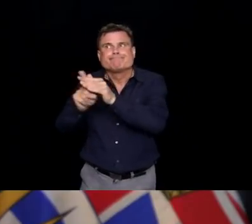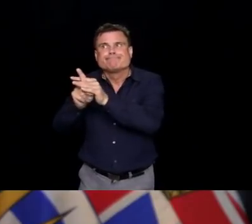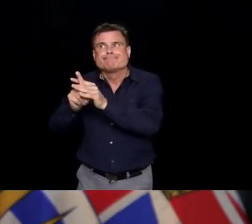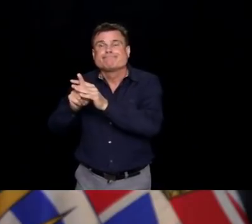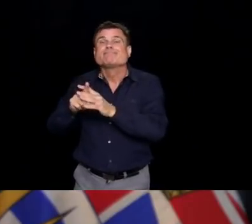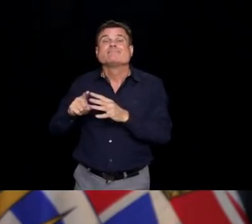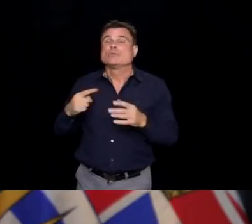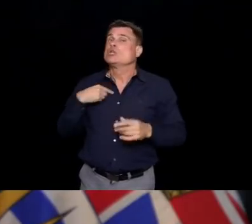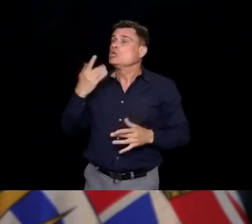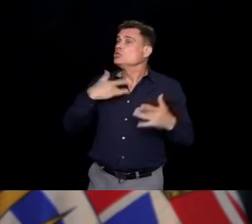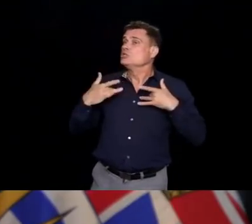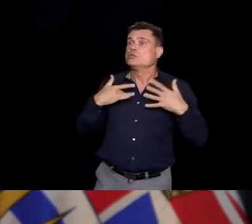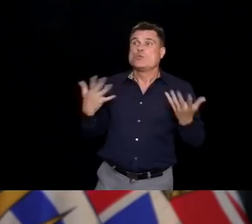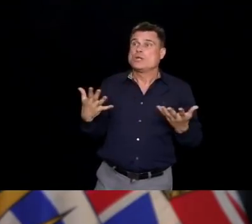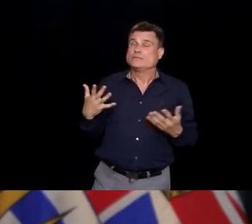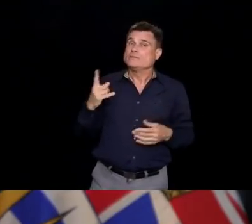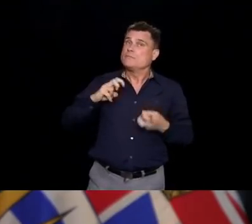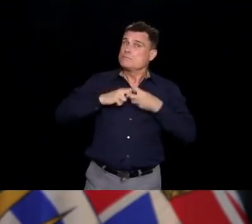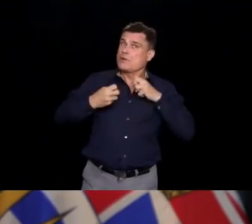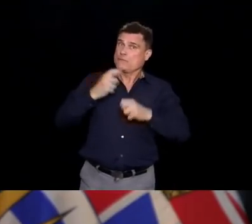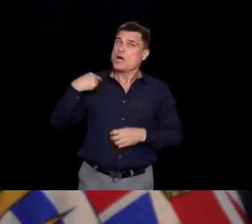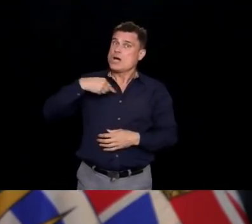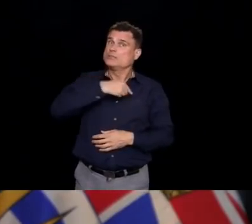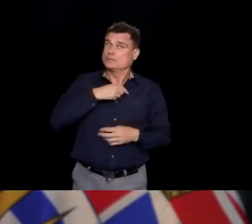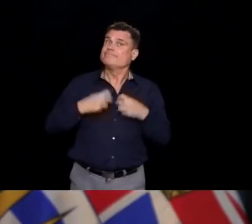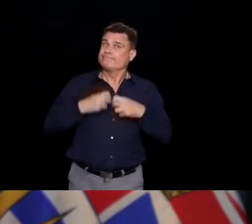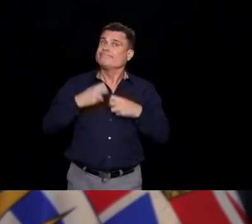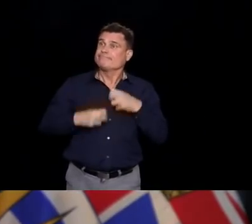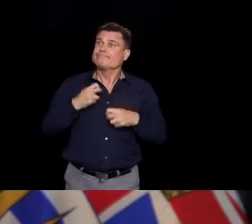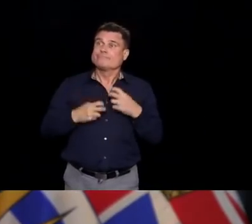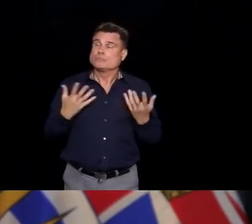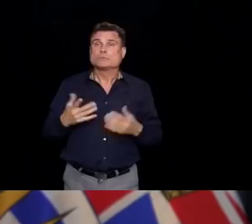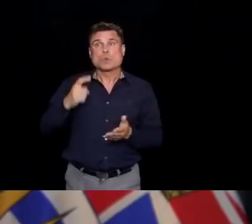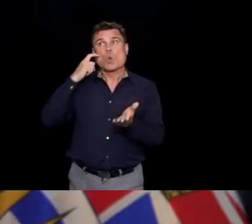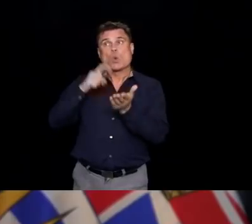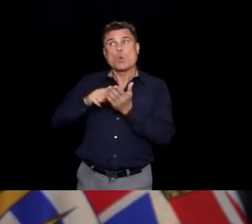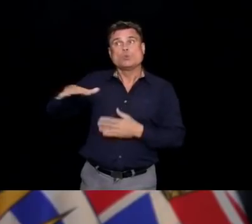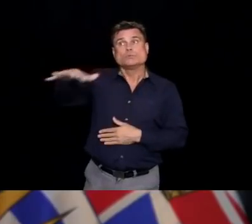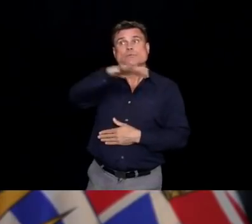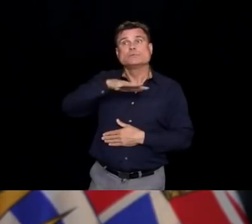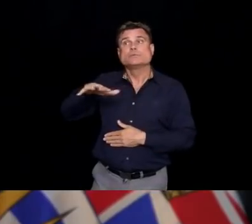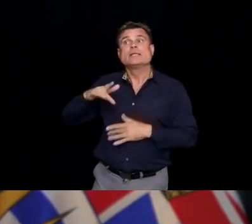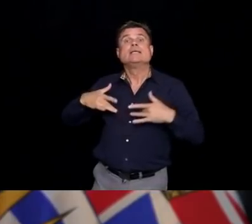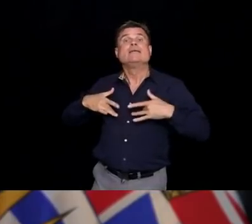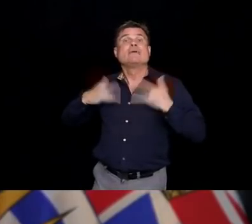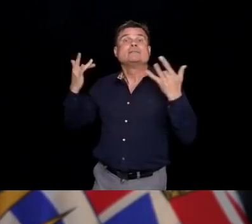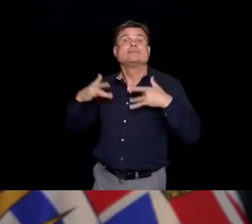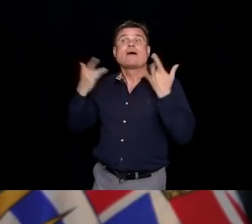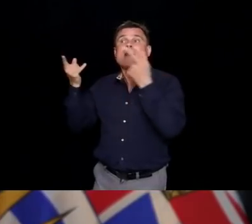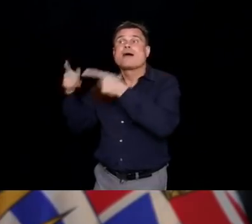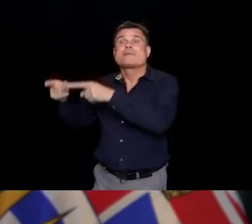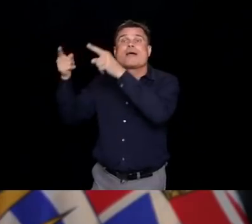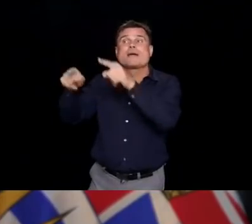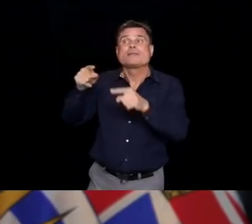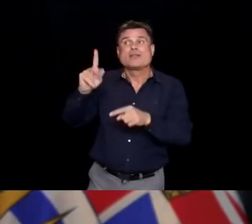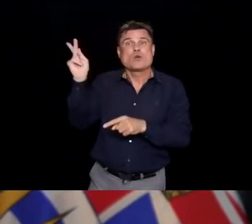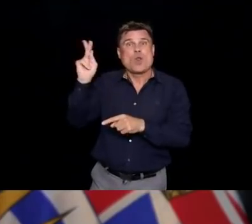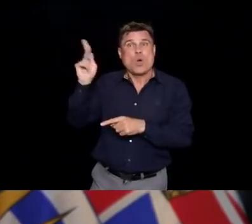This is one of the more concerning issues to us because we recognize that there have been a number of events that have happened there and